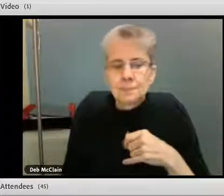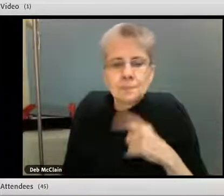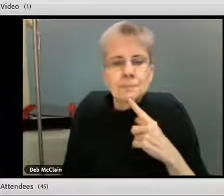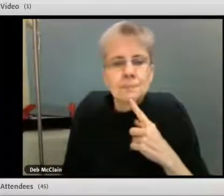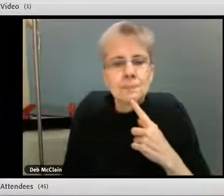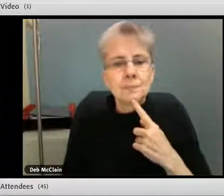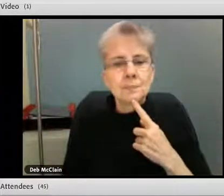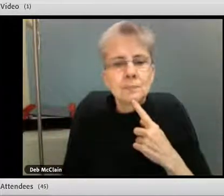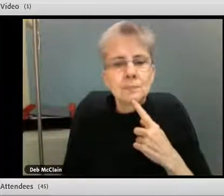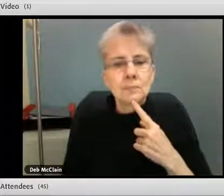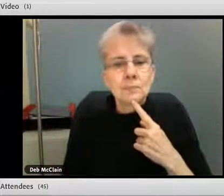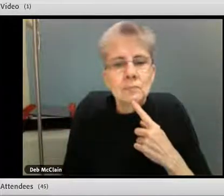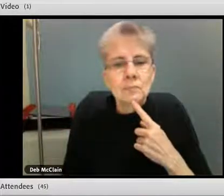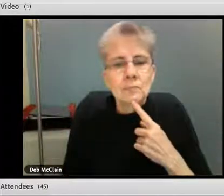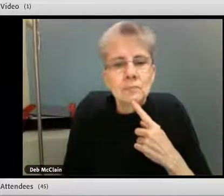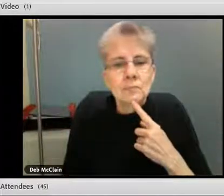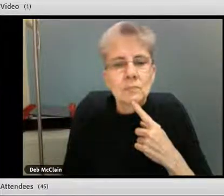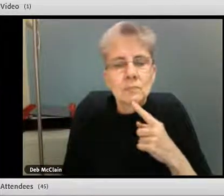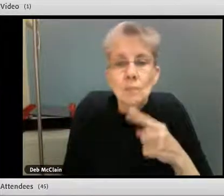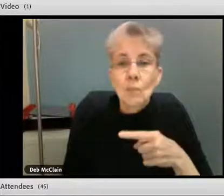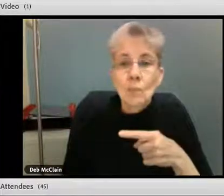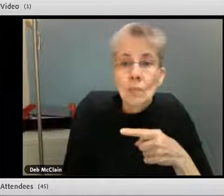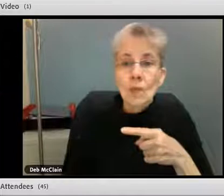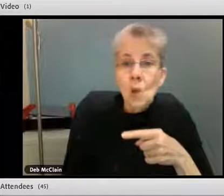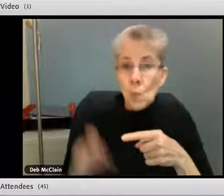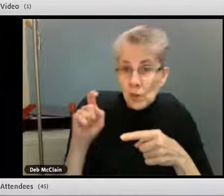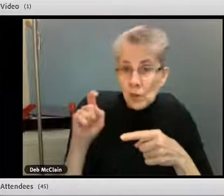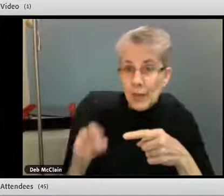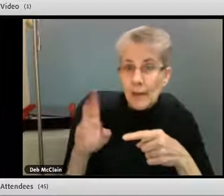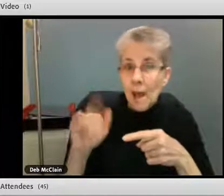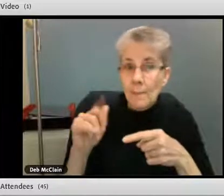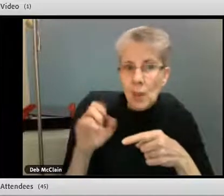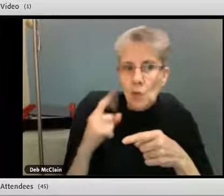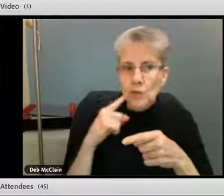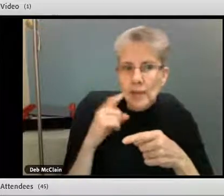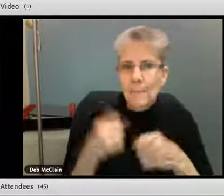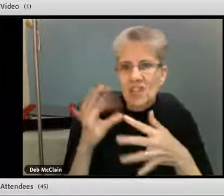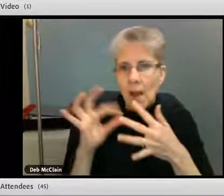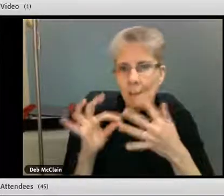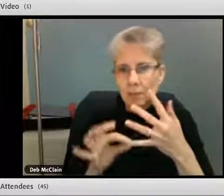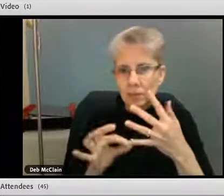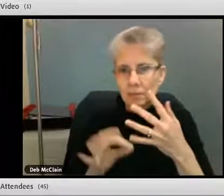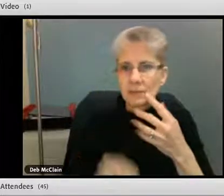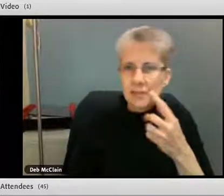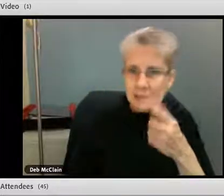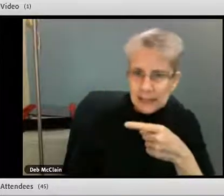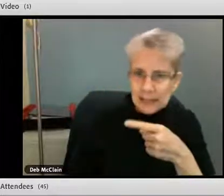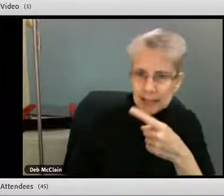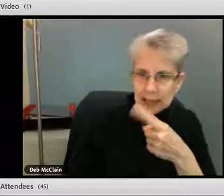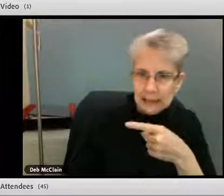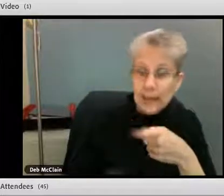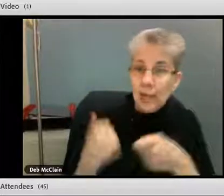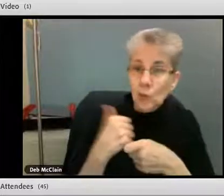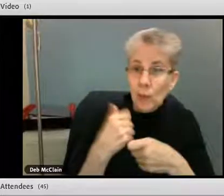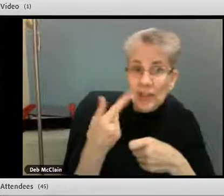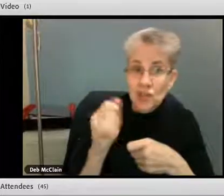Now, once you hit upload, you get a bunch of options. It creates your gif just like that. You can see.